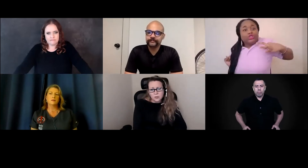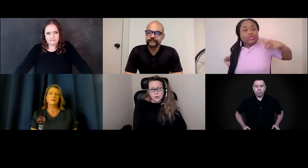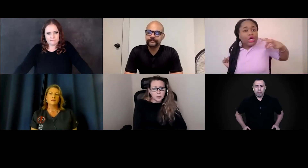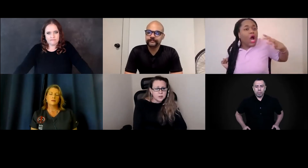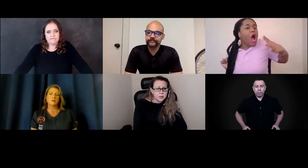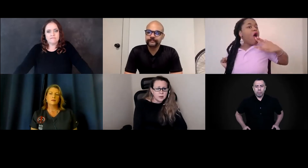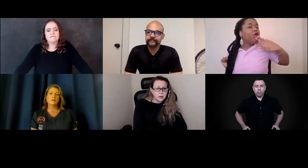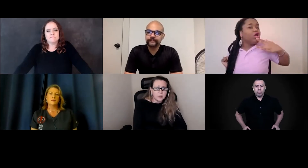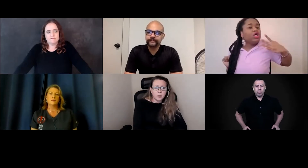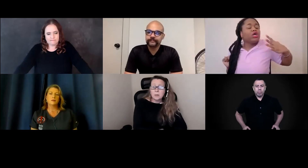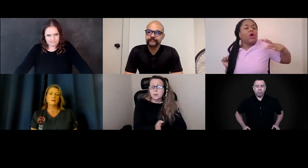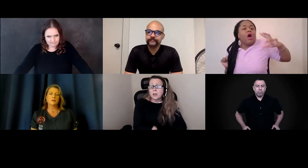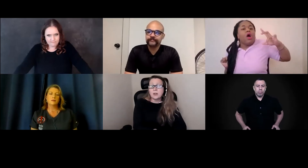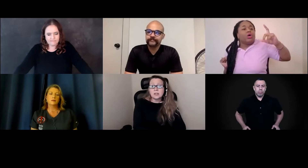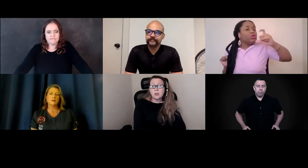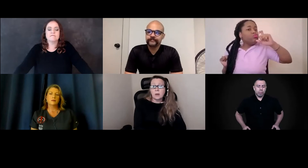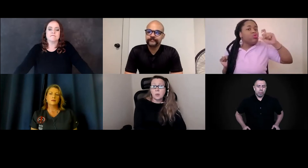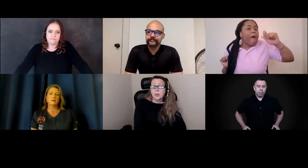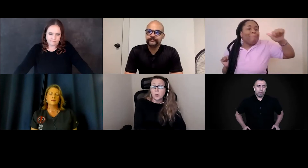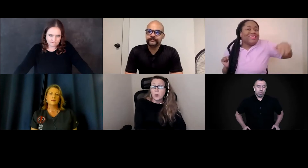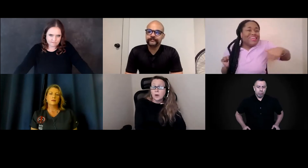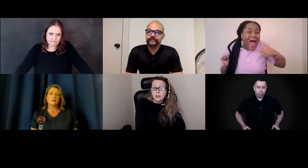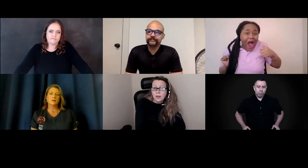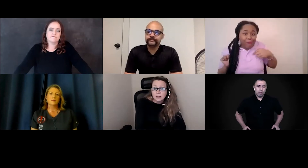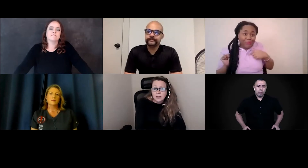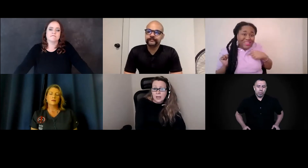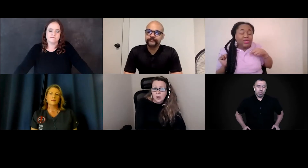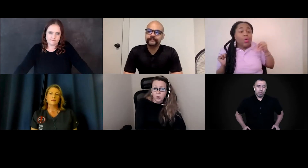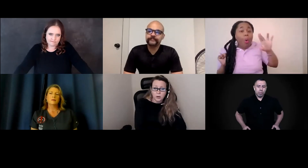If there's a person -- maybe they could describe what they're wearing that day or if they're